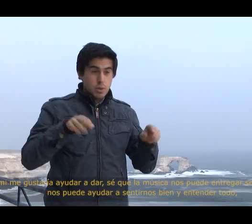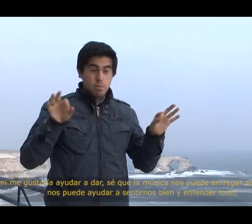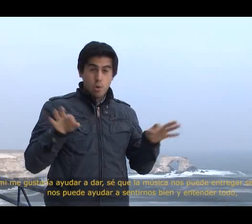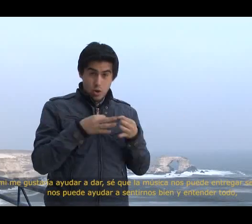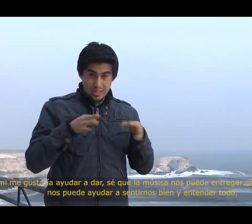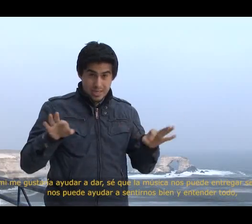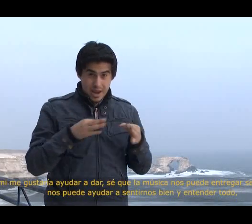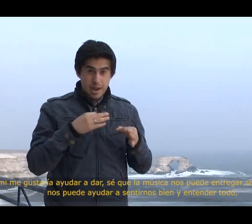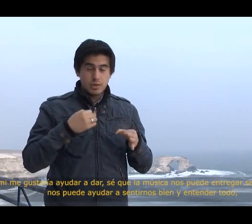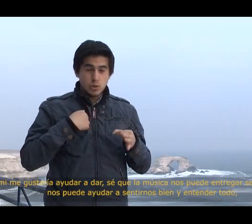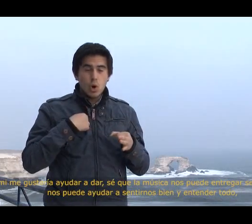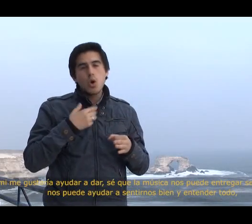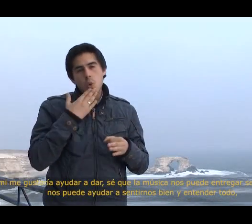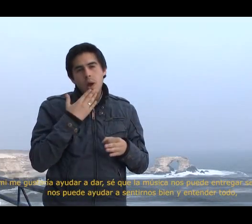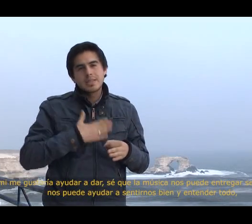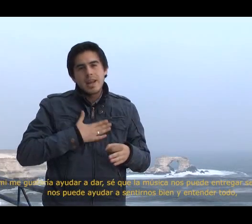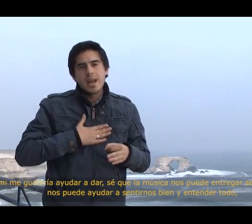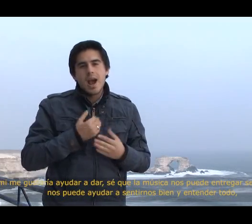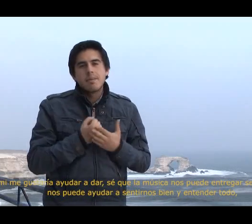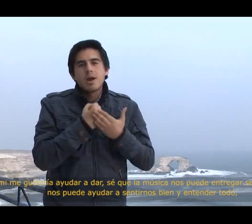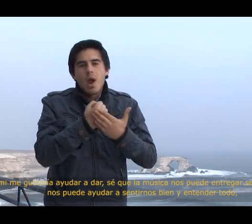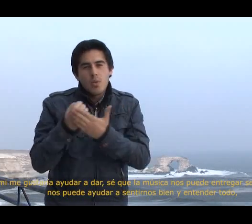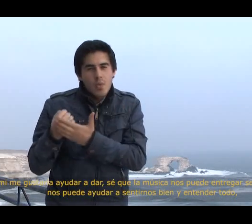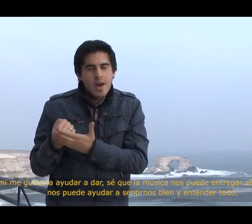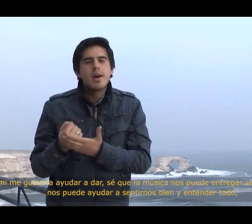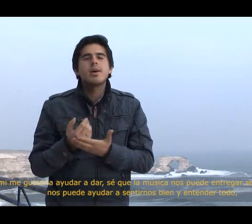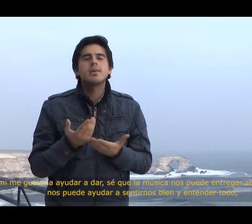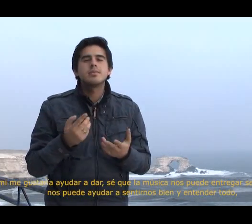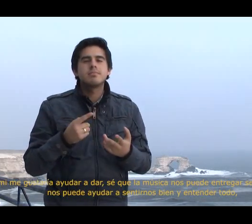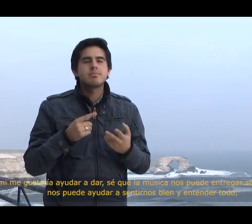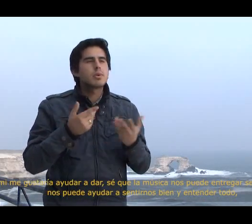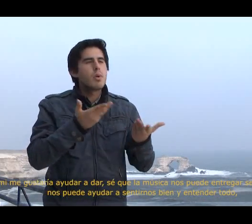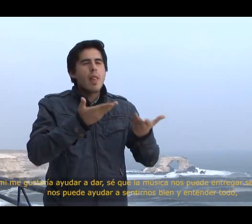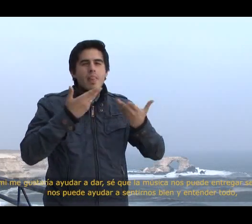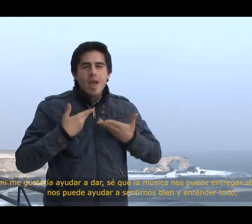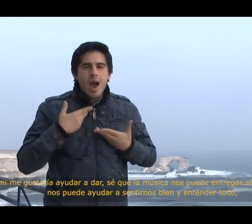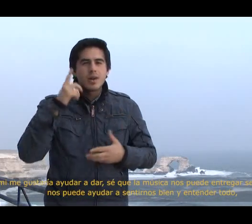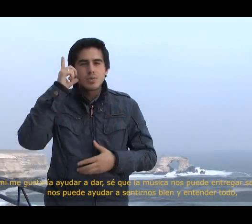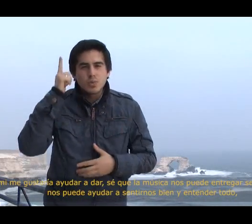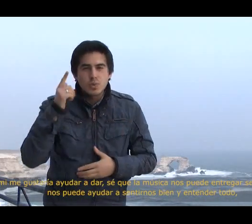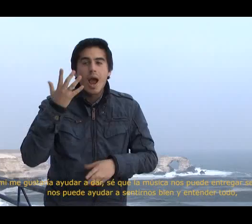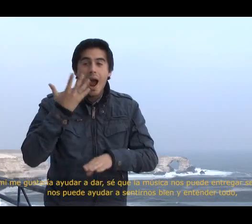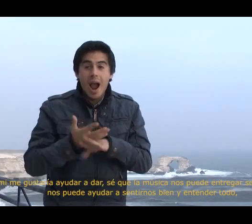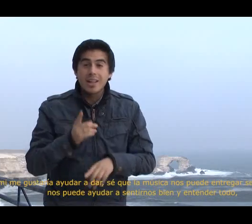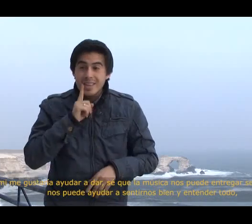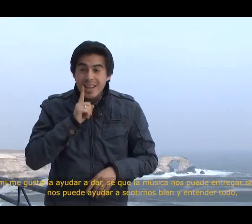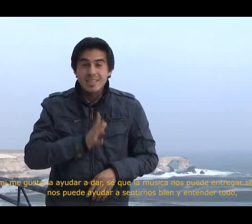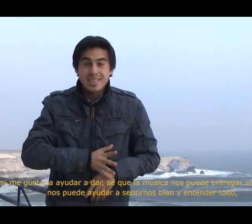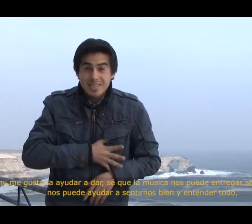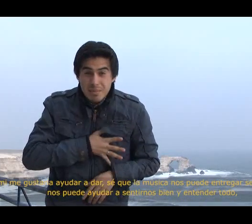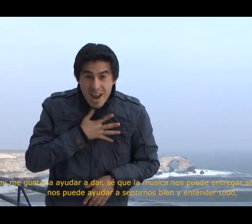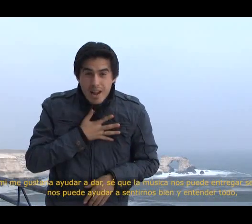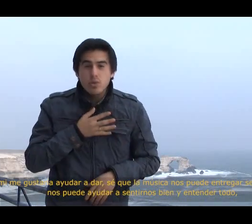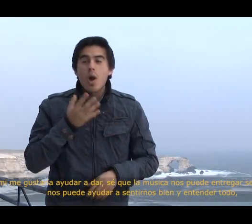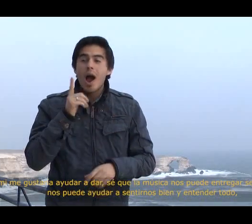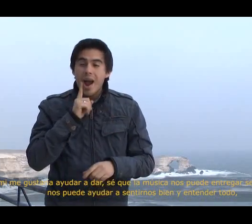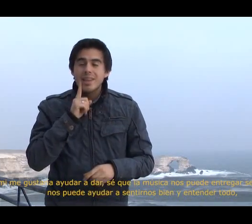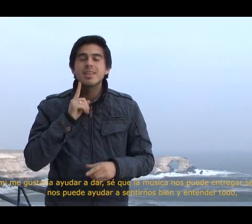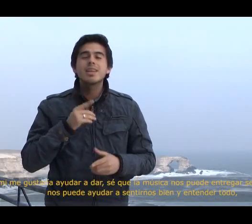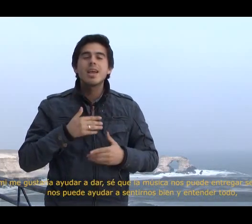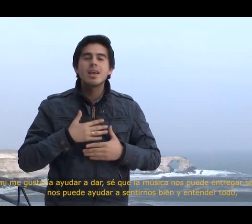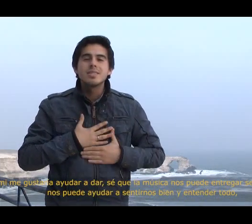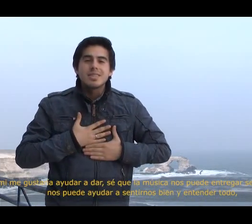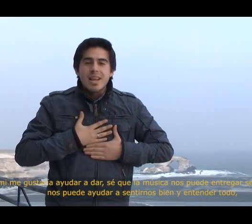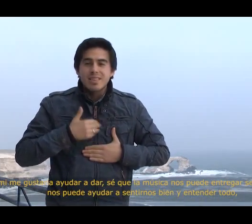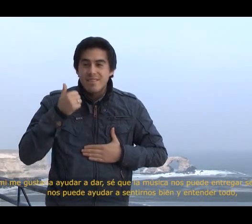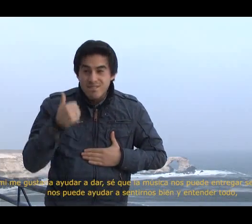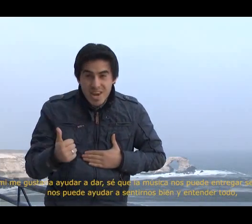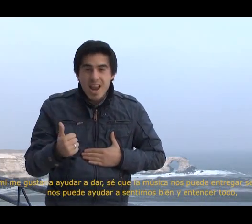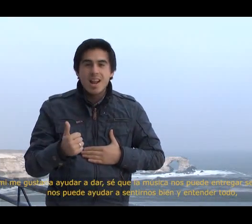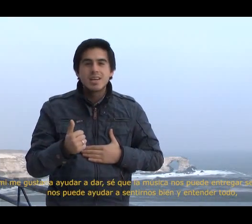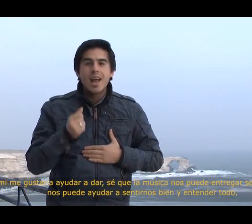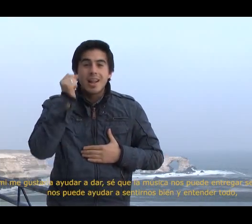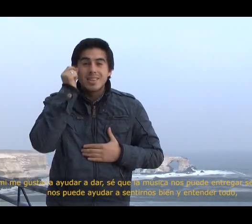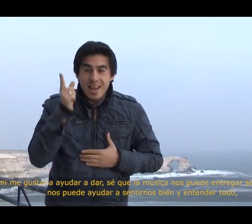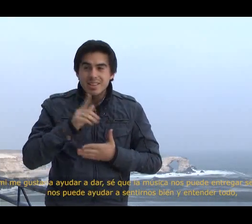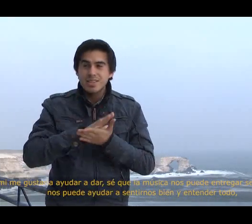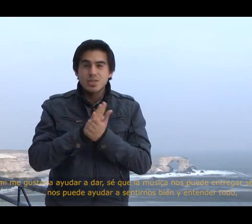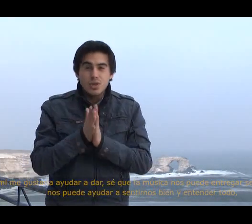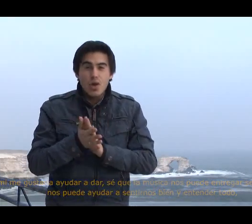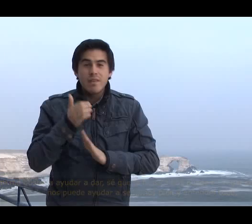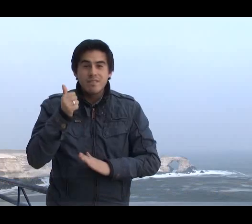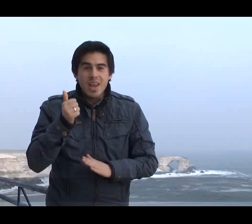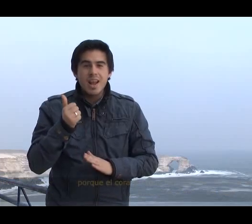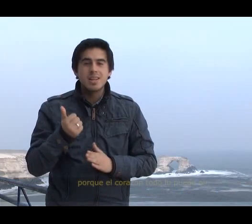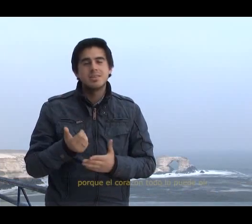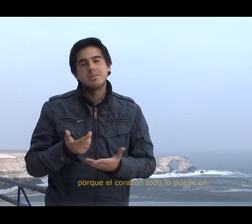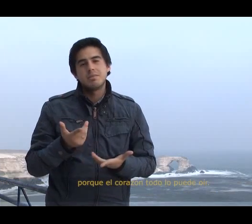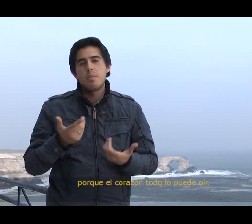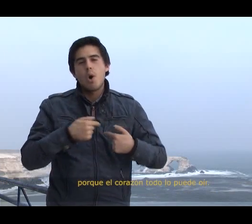I would like to help others because I know that music can inspire us -- it helps us to feel good and understand everything.